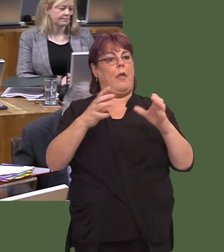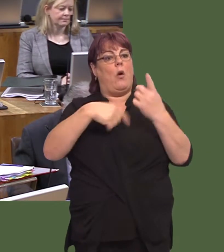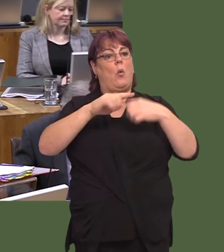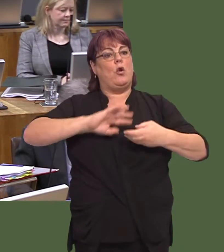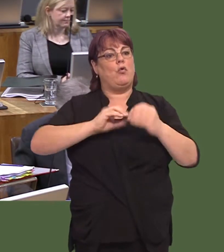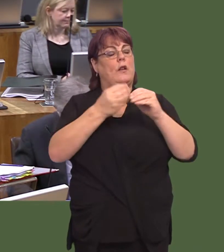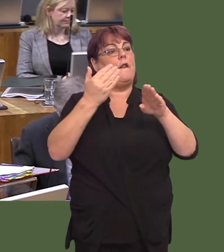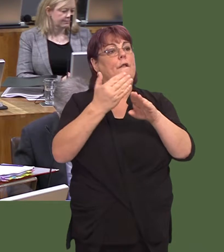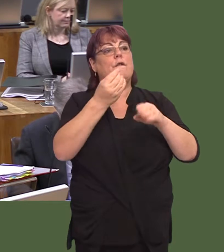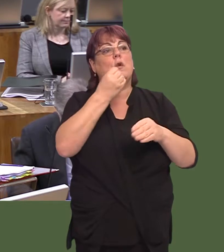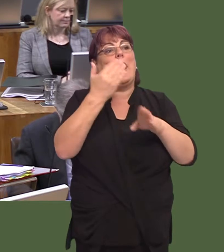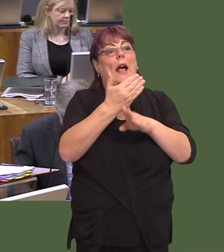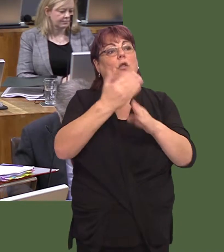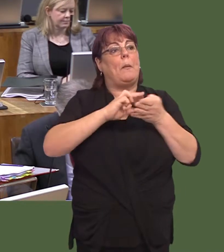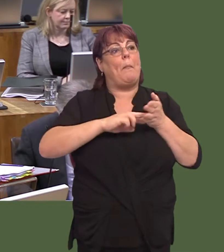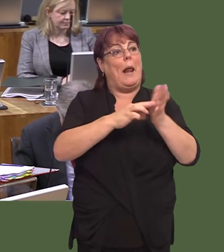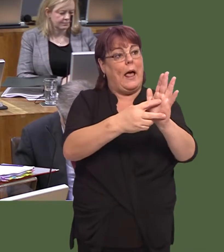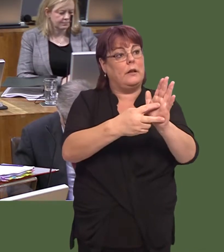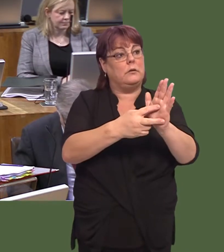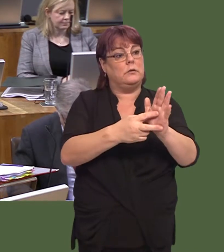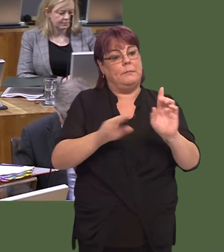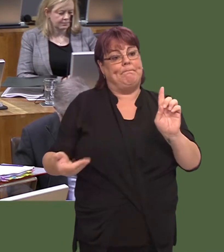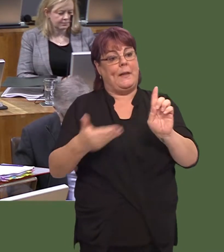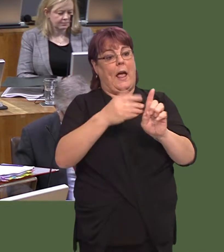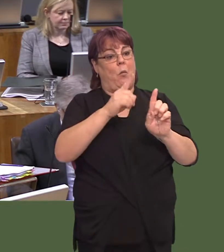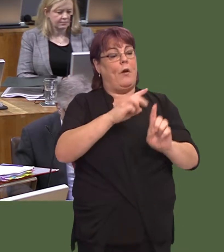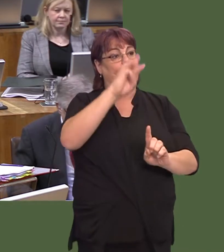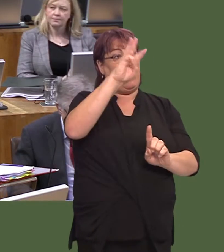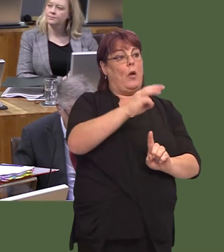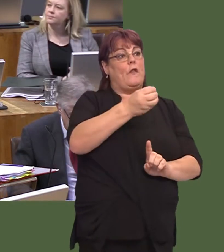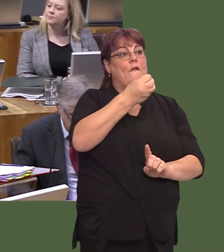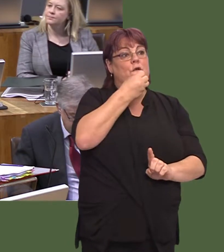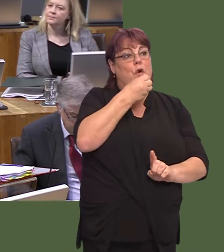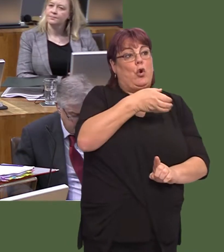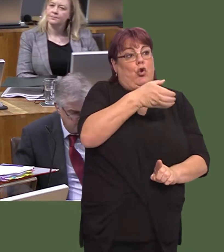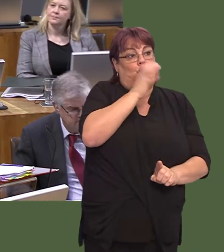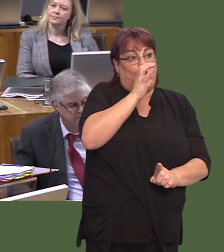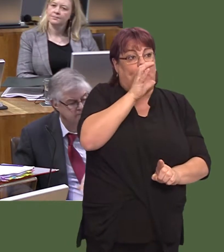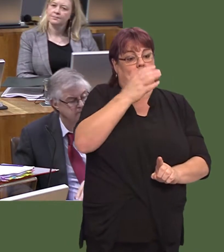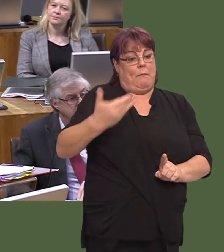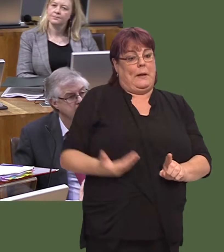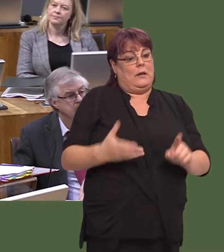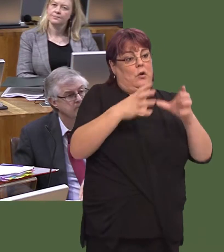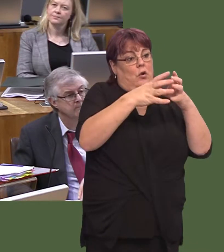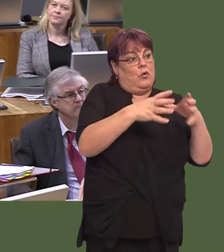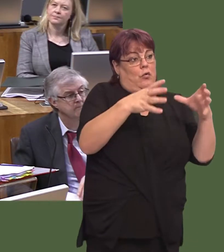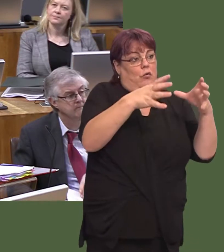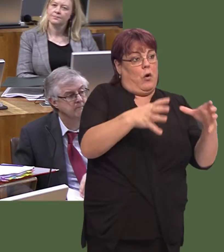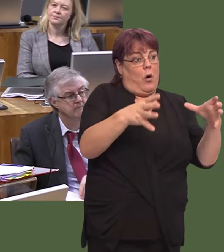appointed industry board, to not only grow the Welsh food and drinks sector, but to do so sustainably and to tackle the deep-rooted challenges of diet.